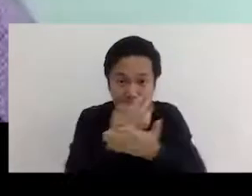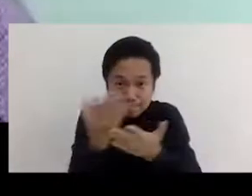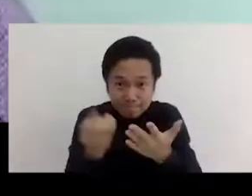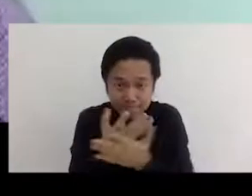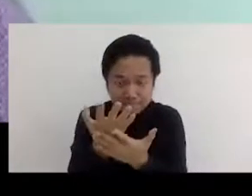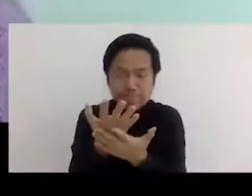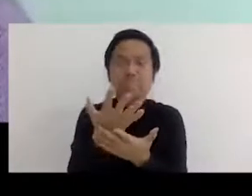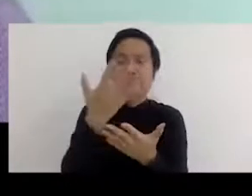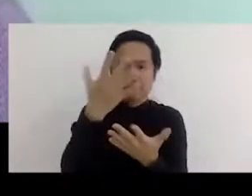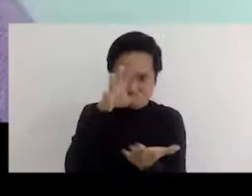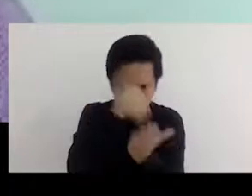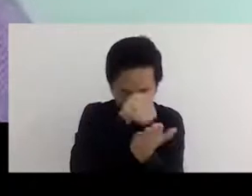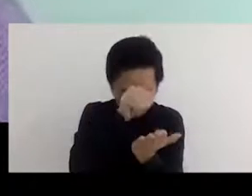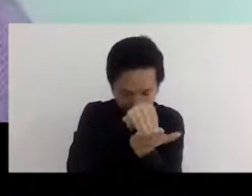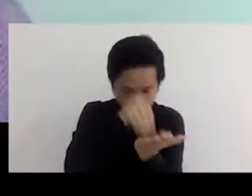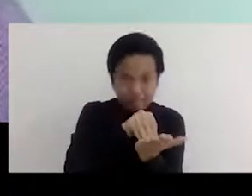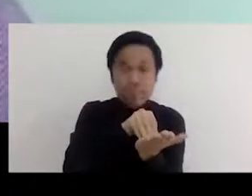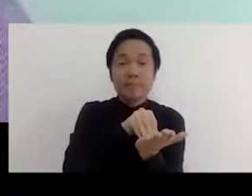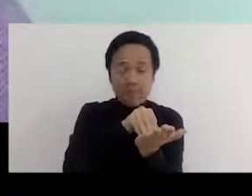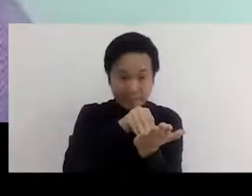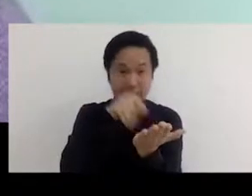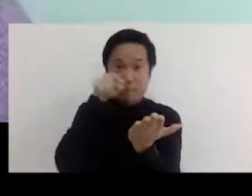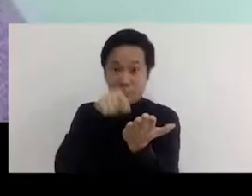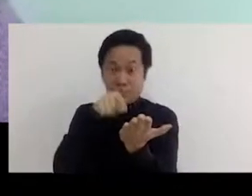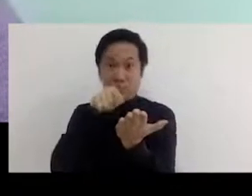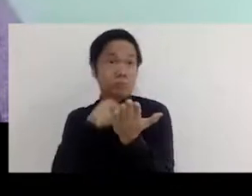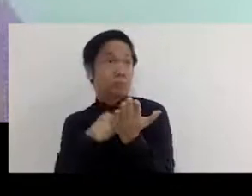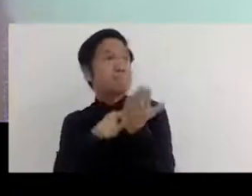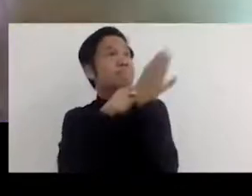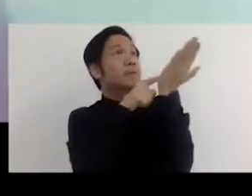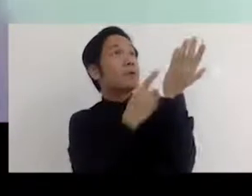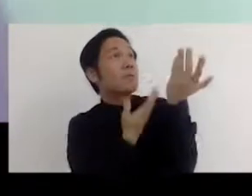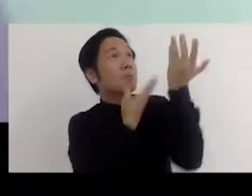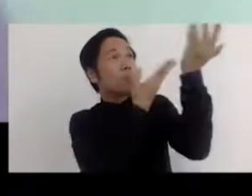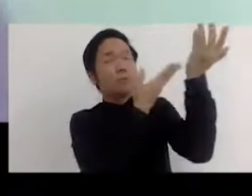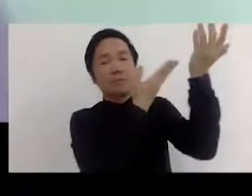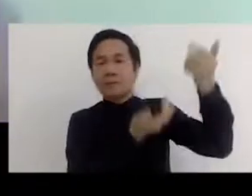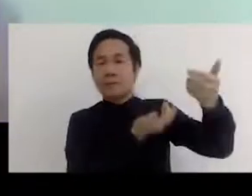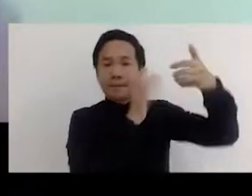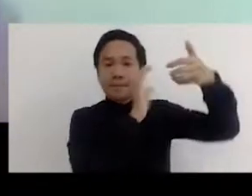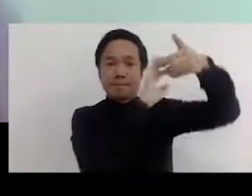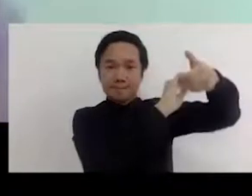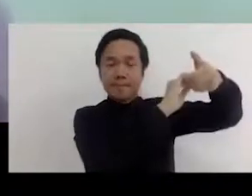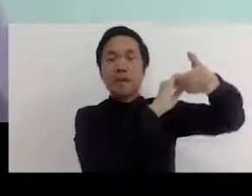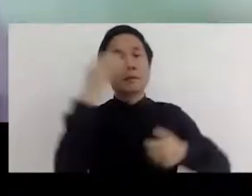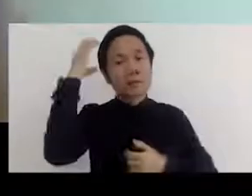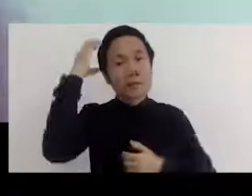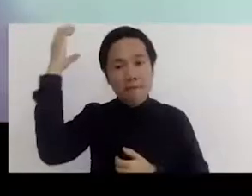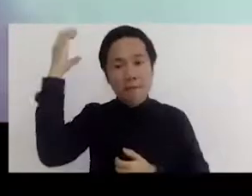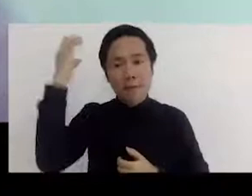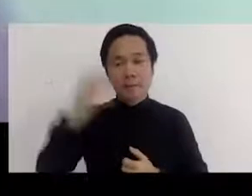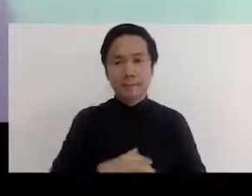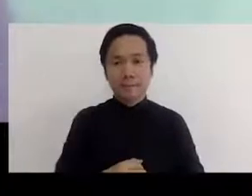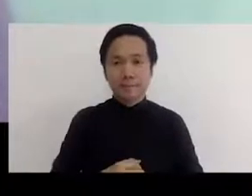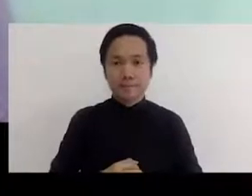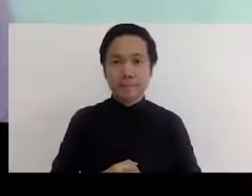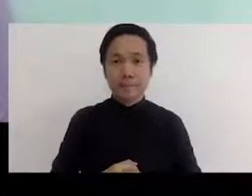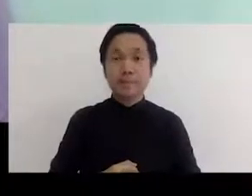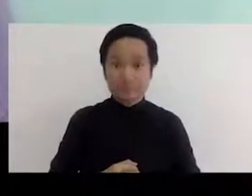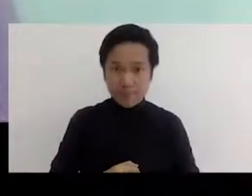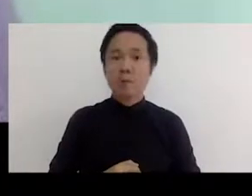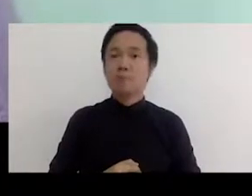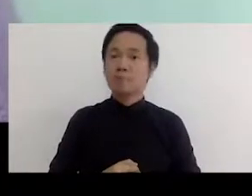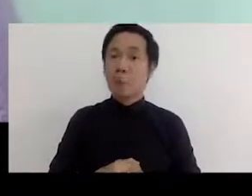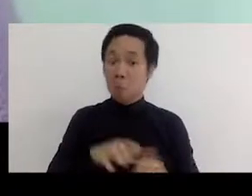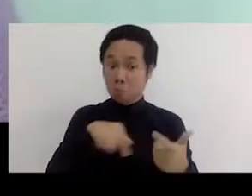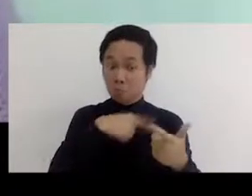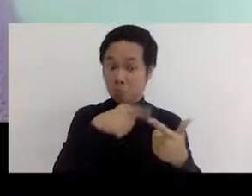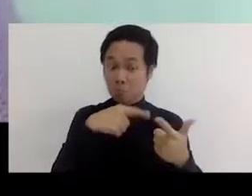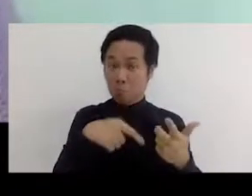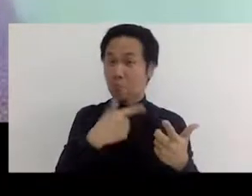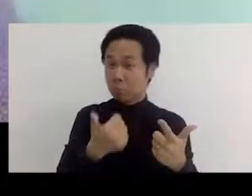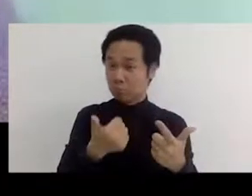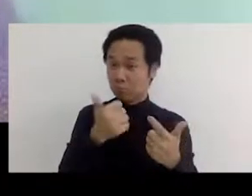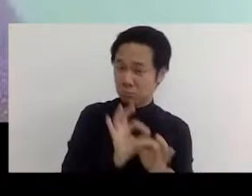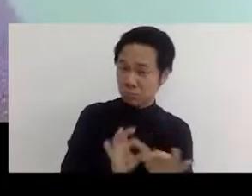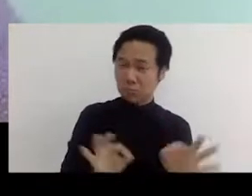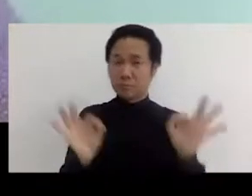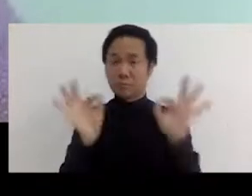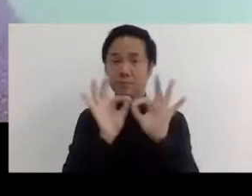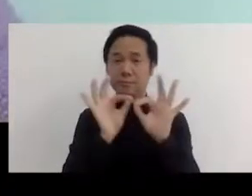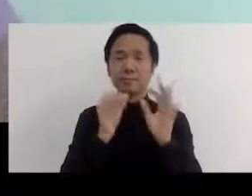And so all of what we have seen has linked up very nicely with the national level in the policy advocacy that was being done at the.